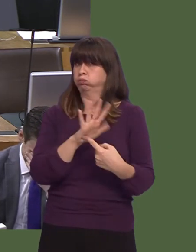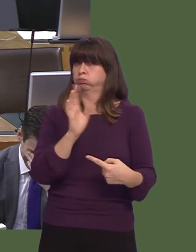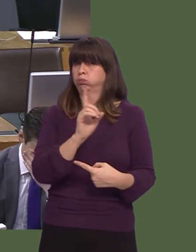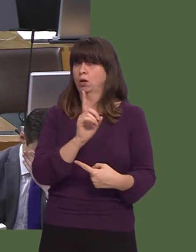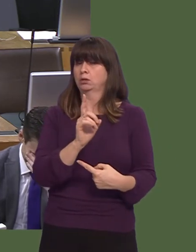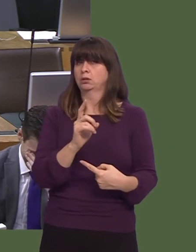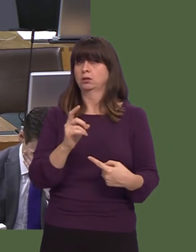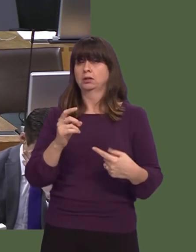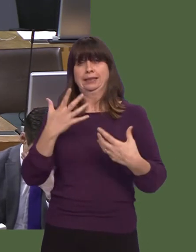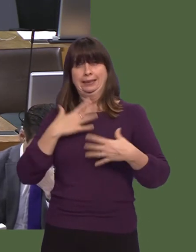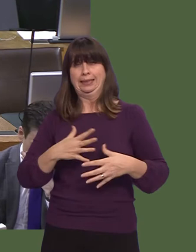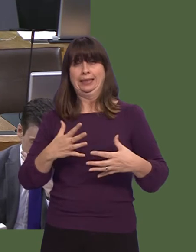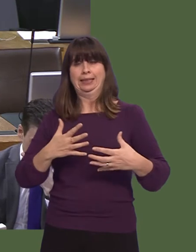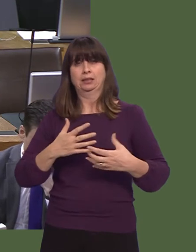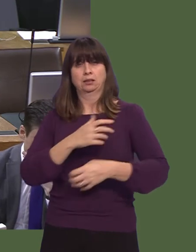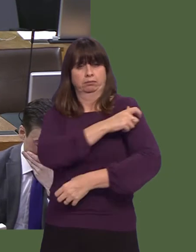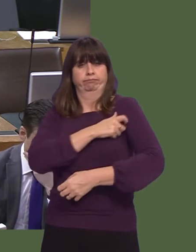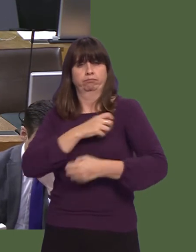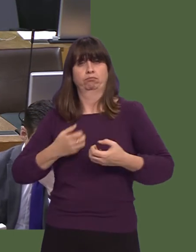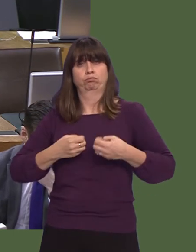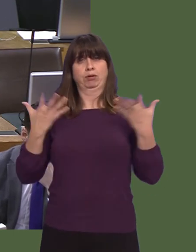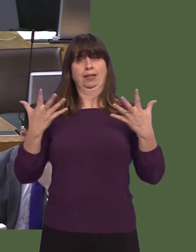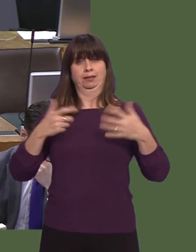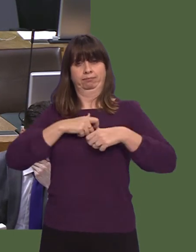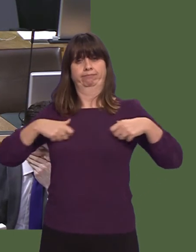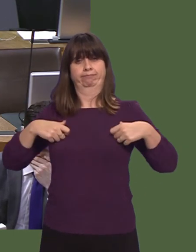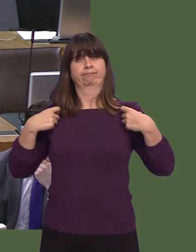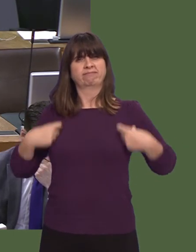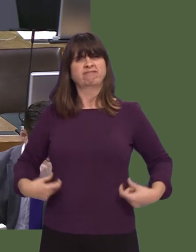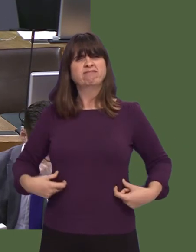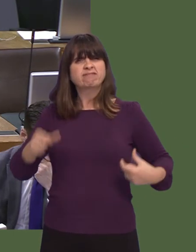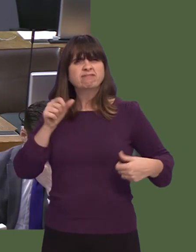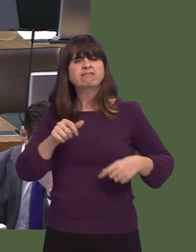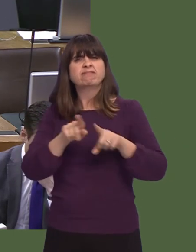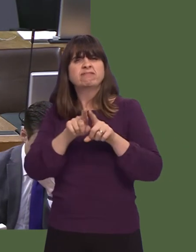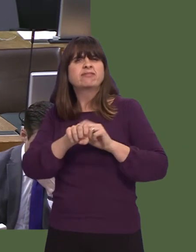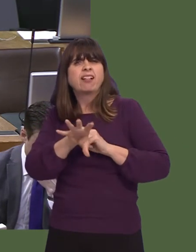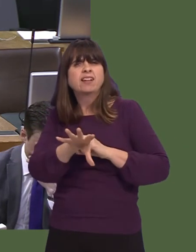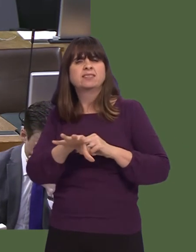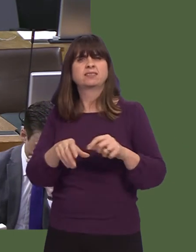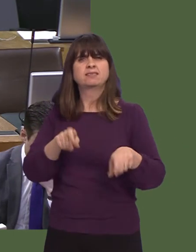entirely dark clothing so they can't be seen, for their own safety and of course to enable